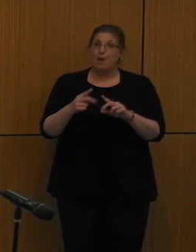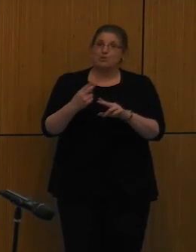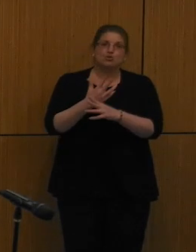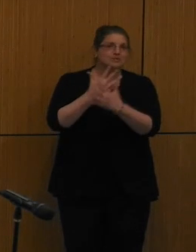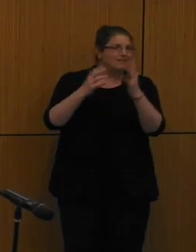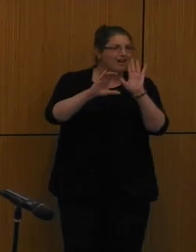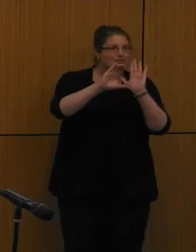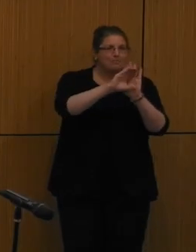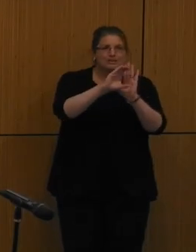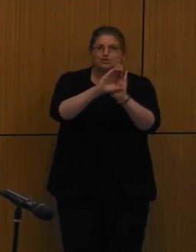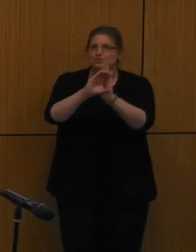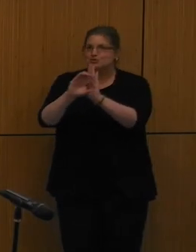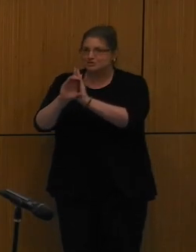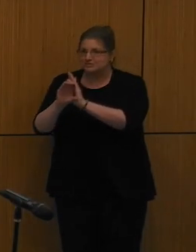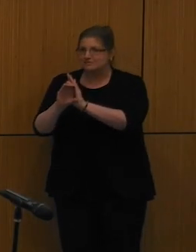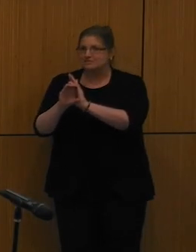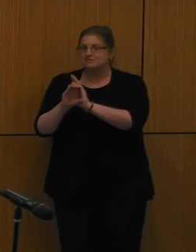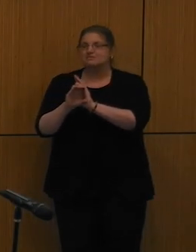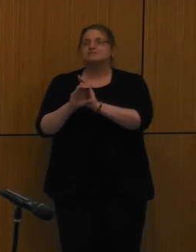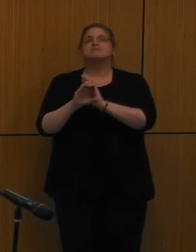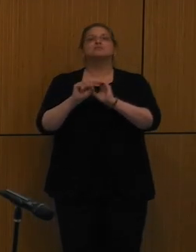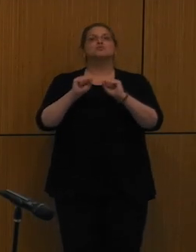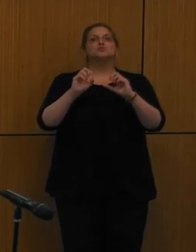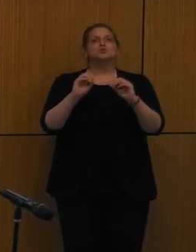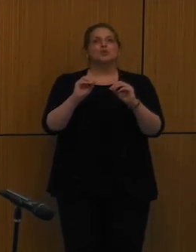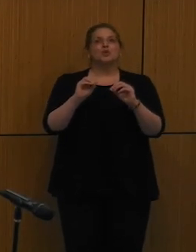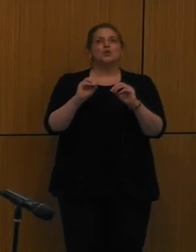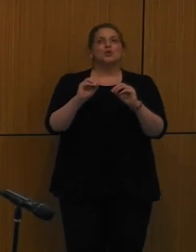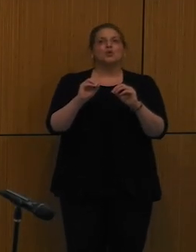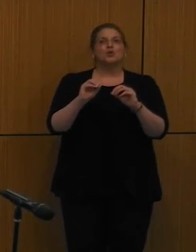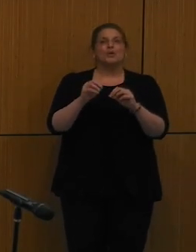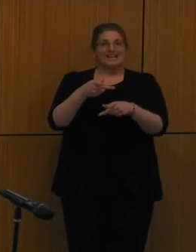so that we get sticking to the theme of appreciating their beauty,